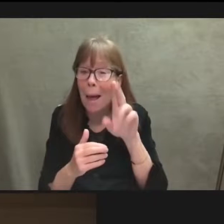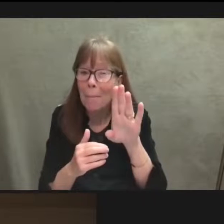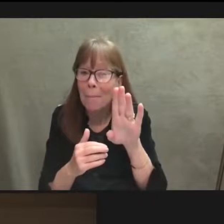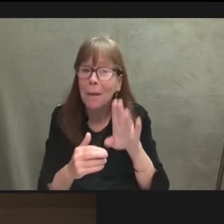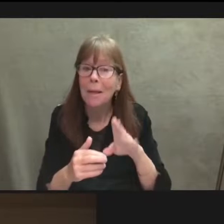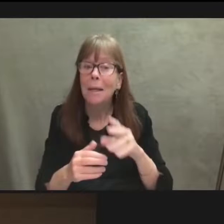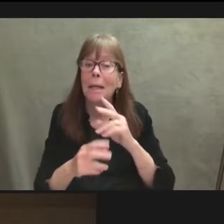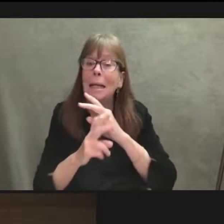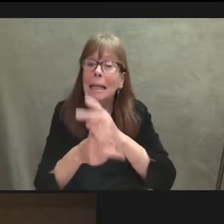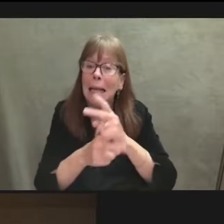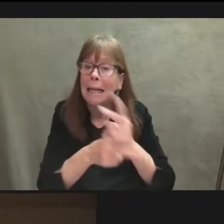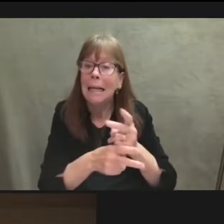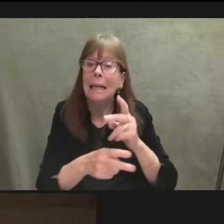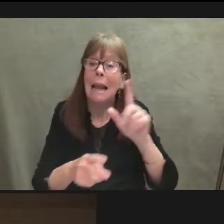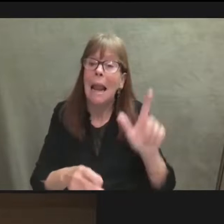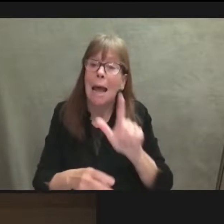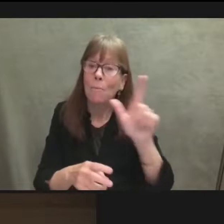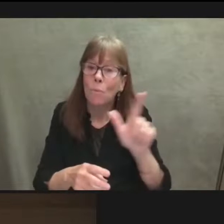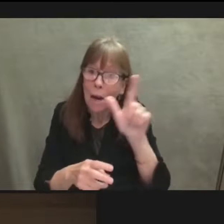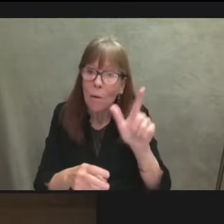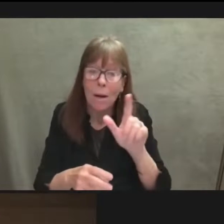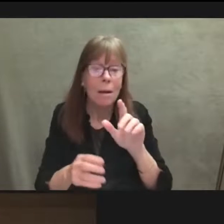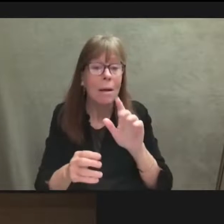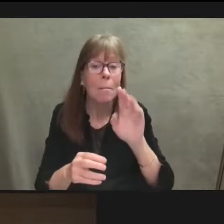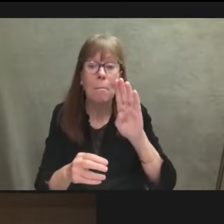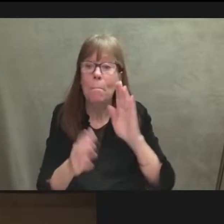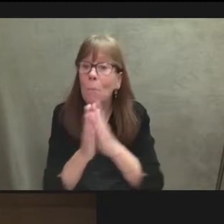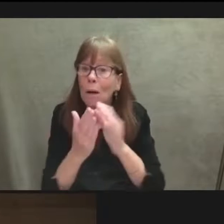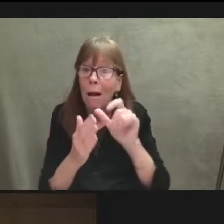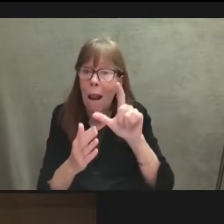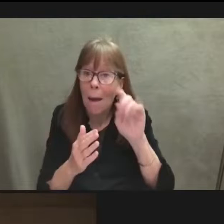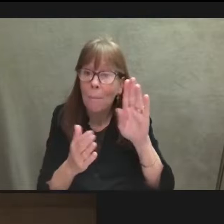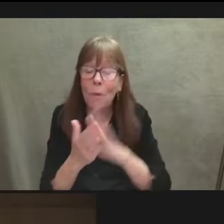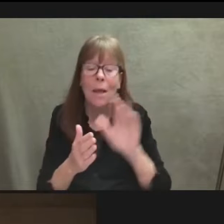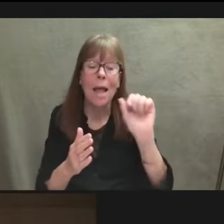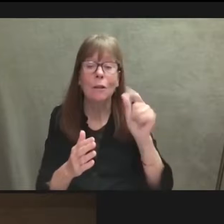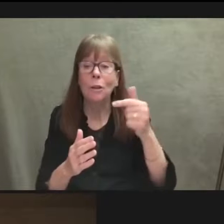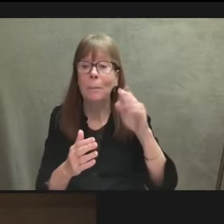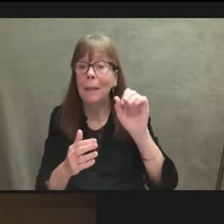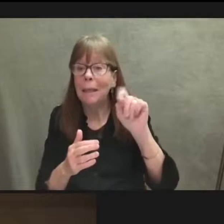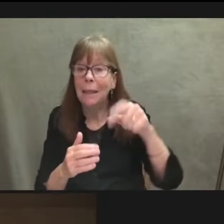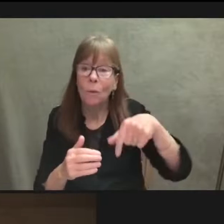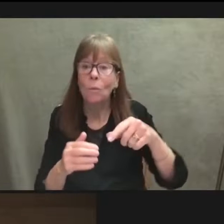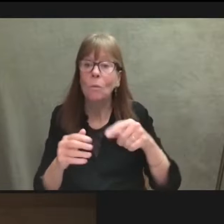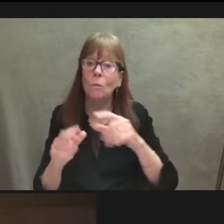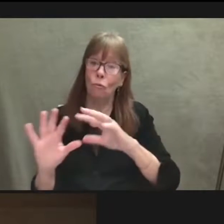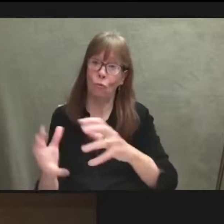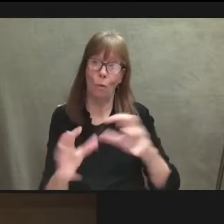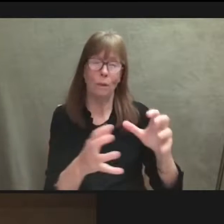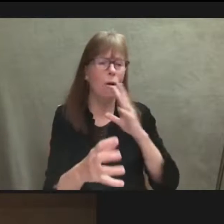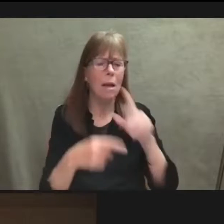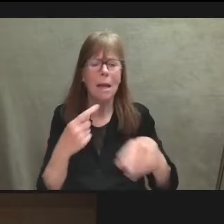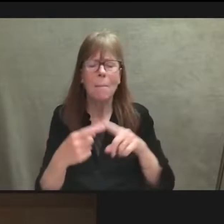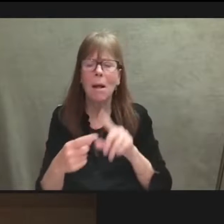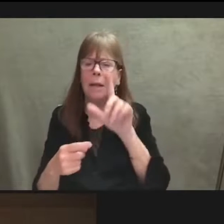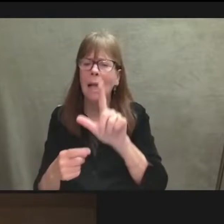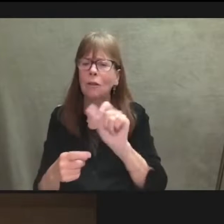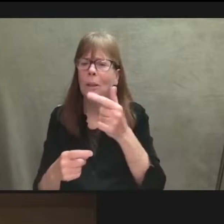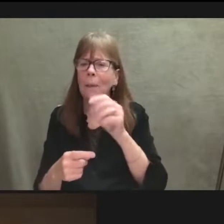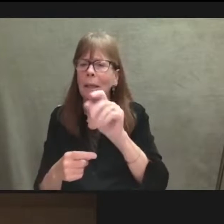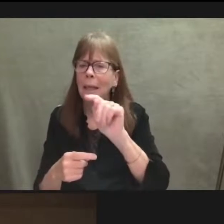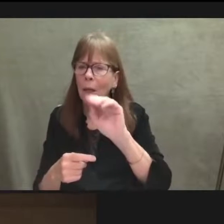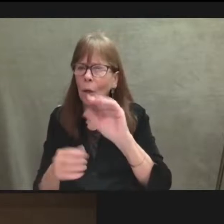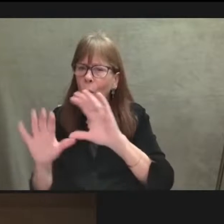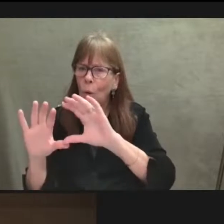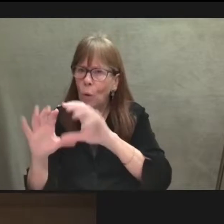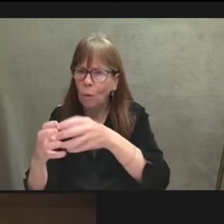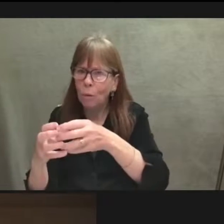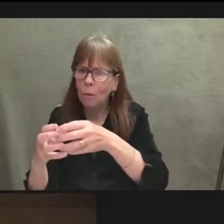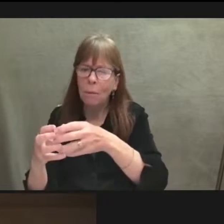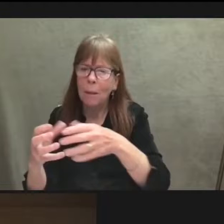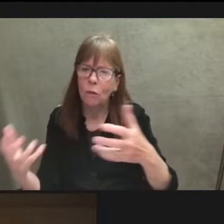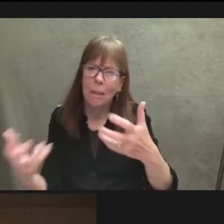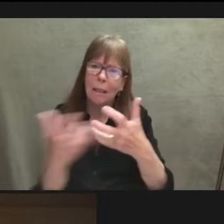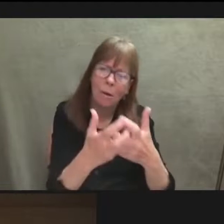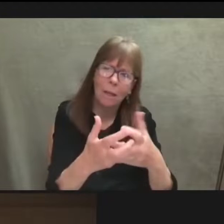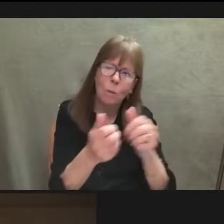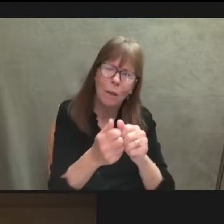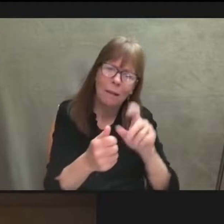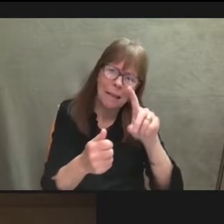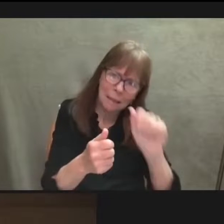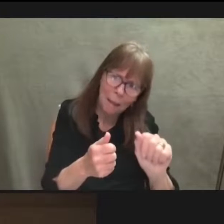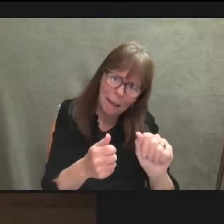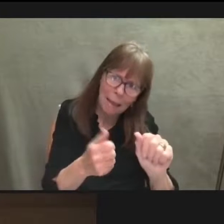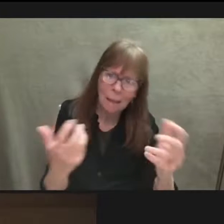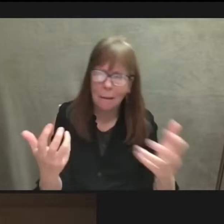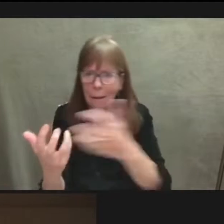the LGBTQ groups talking about the intersection of LGBTQ and disability. We also had one on the